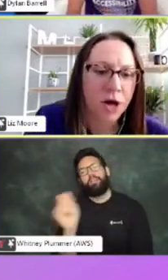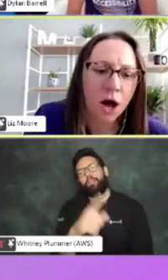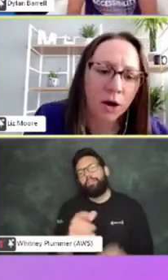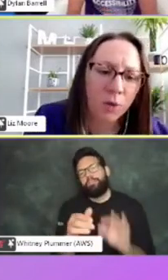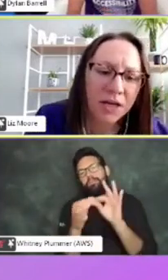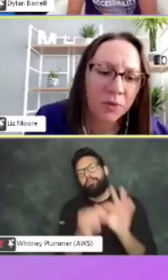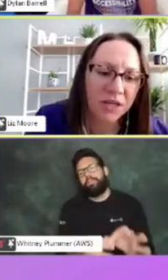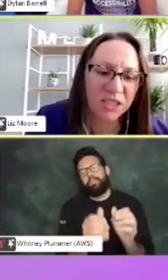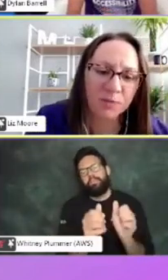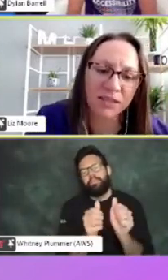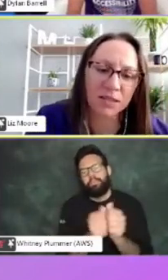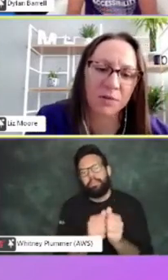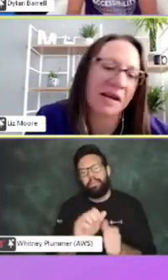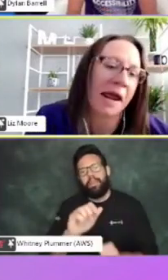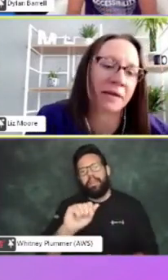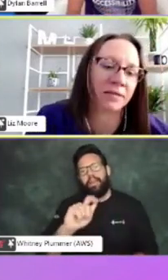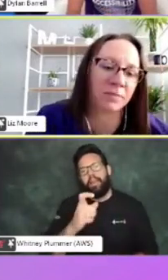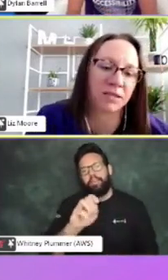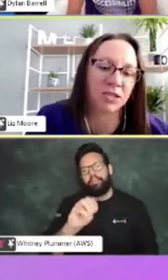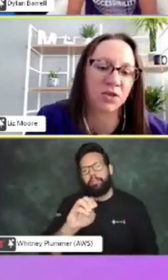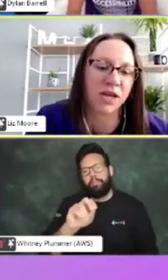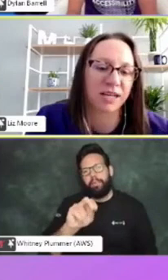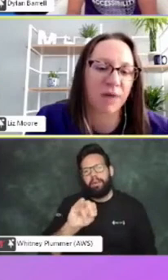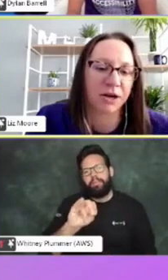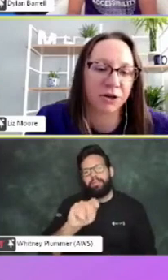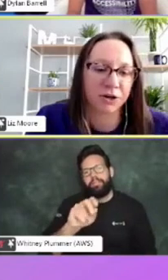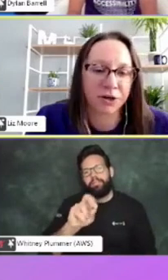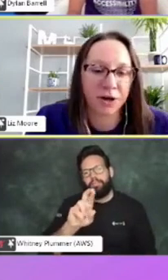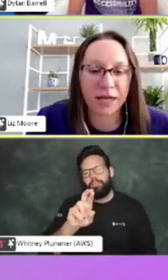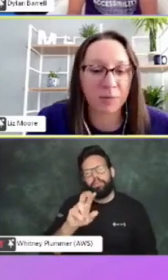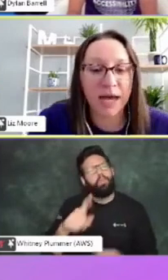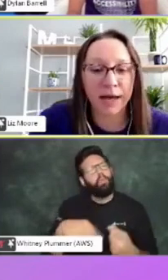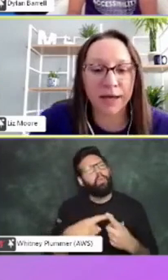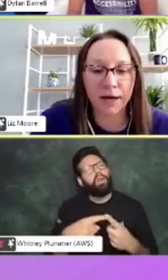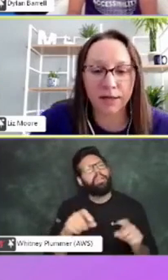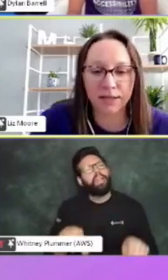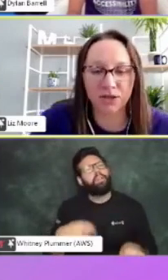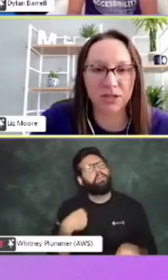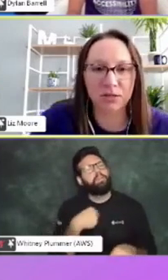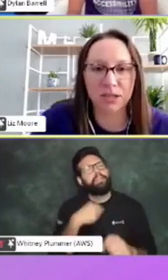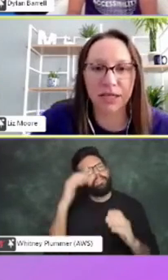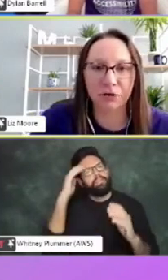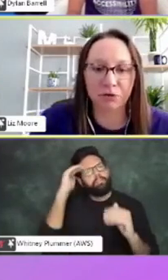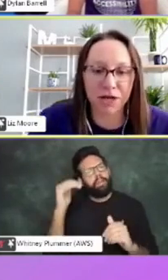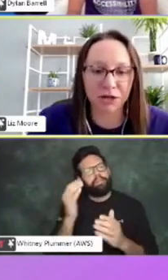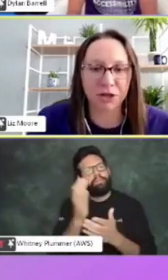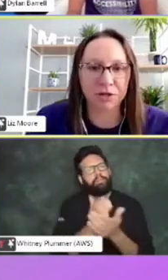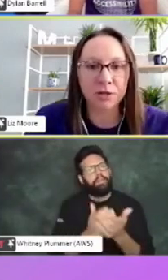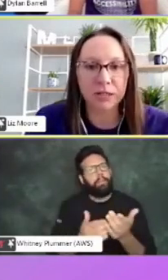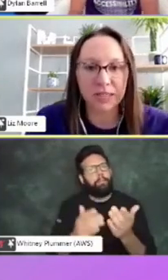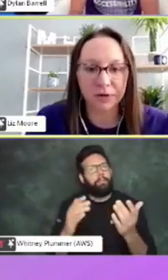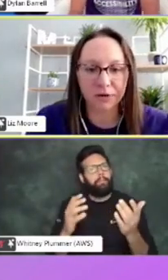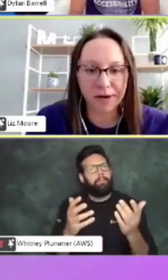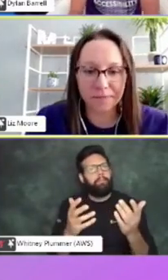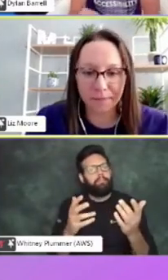"When can we expect some enhancements to the axe API, such as scan creation, et cetera?"